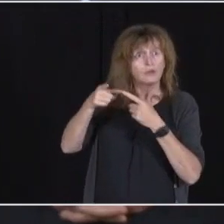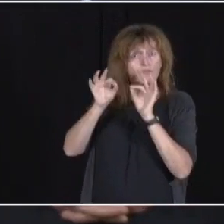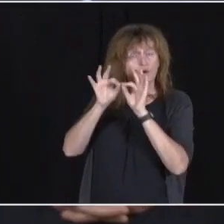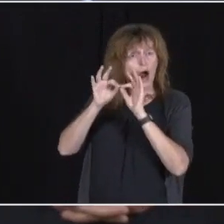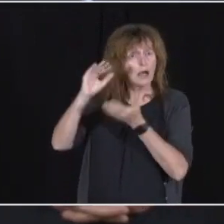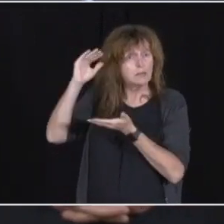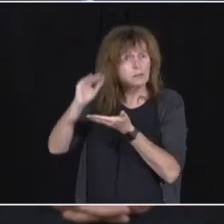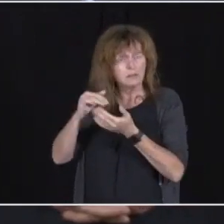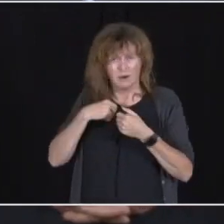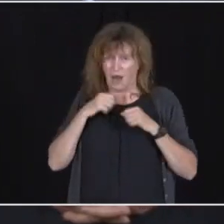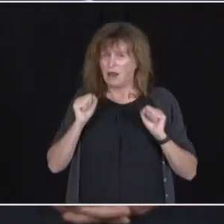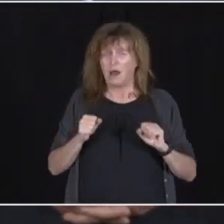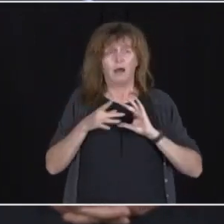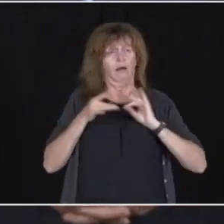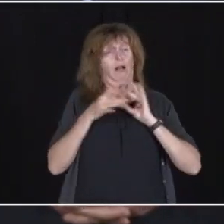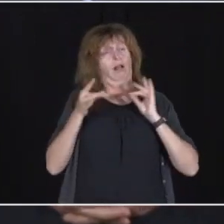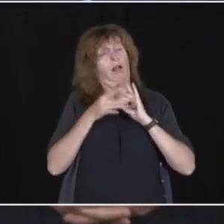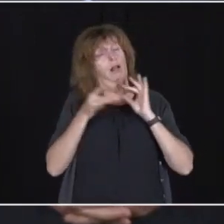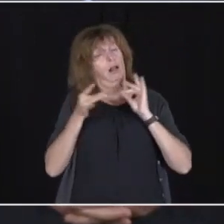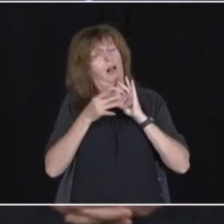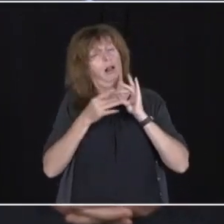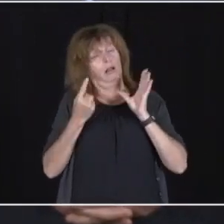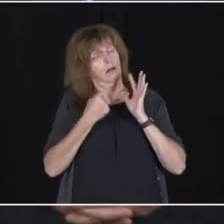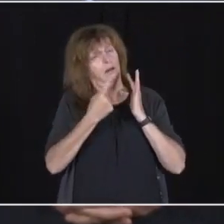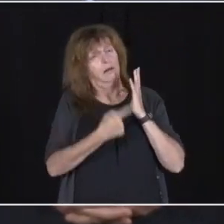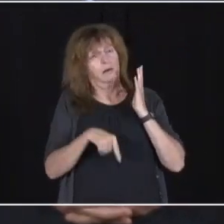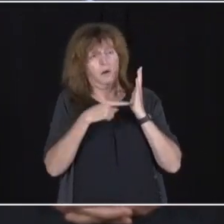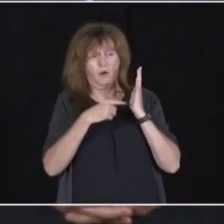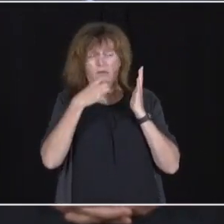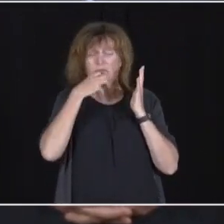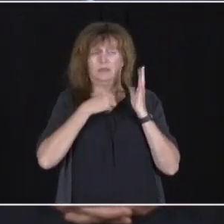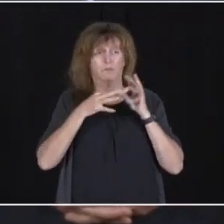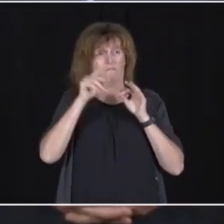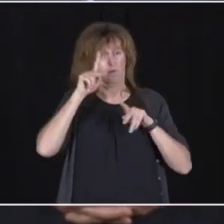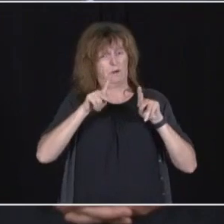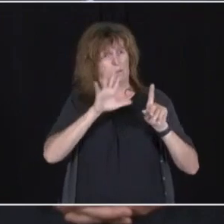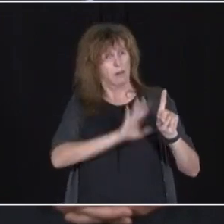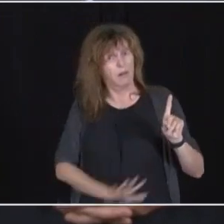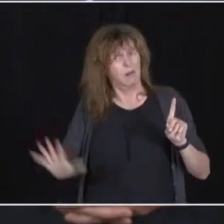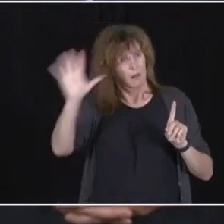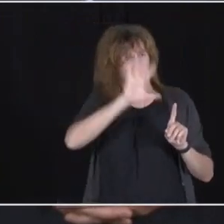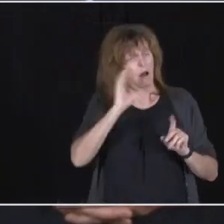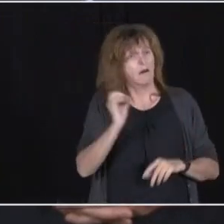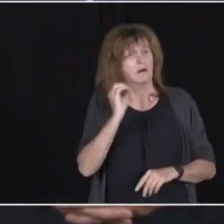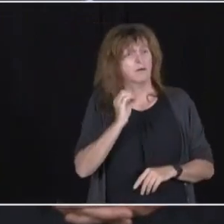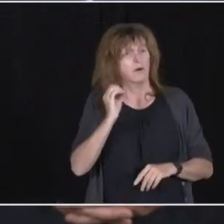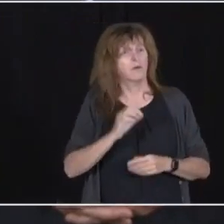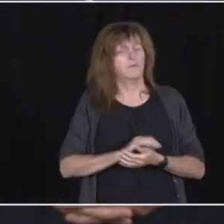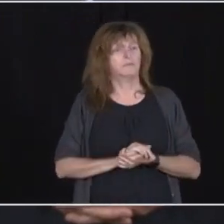system keeps moving. Making sure that people have low electricity rates. I can go on and on and on.